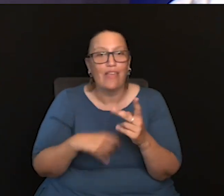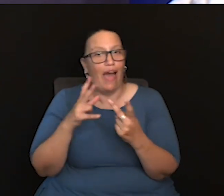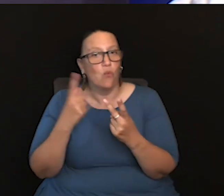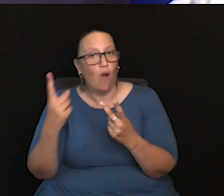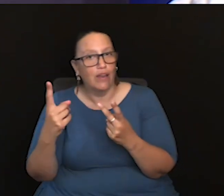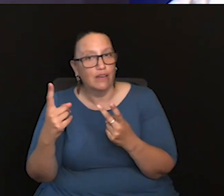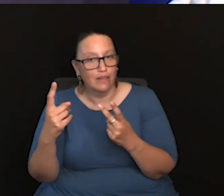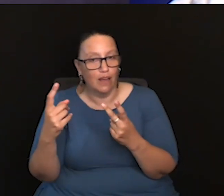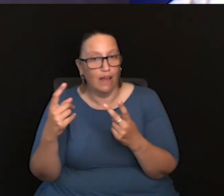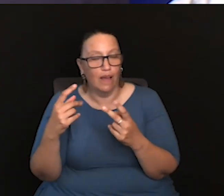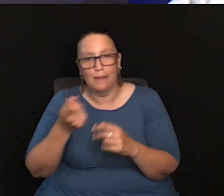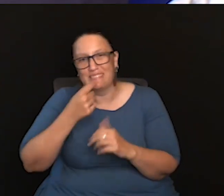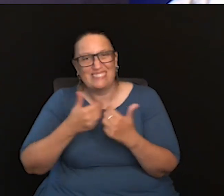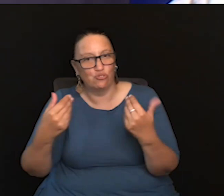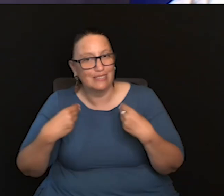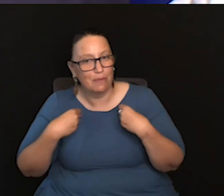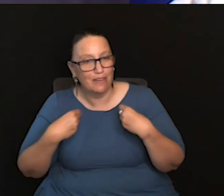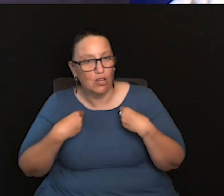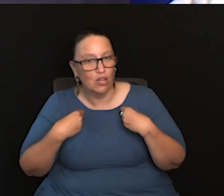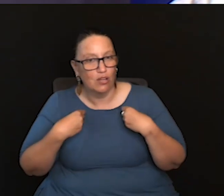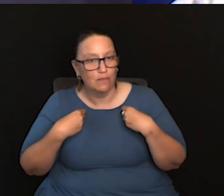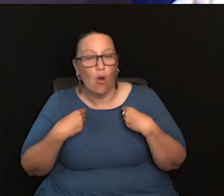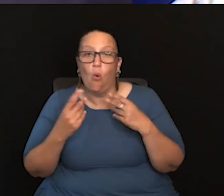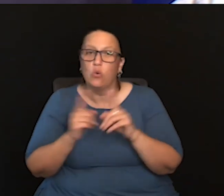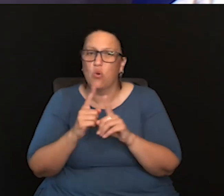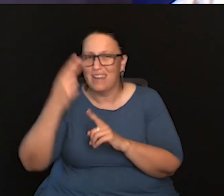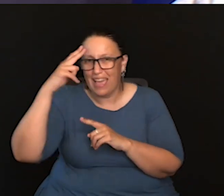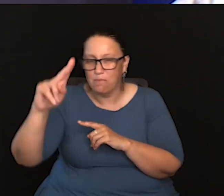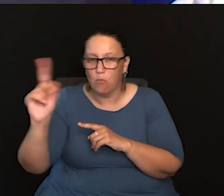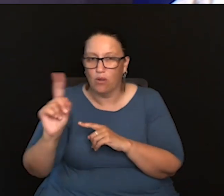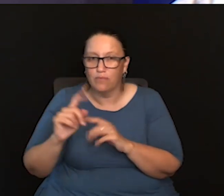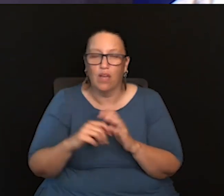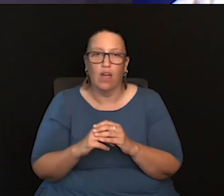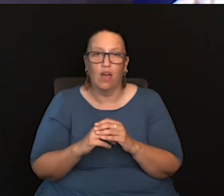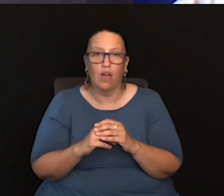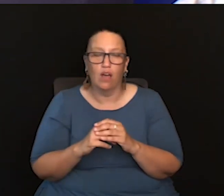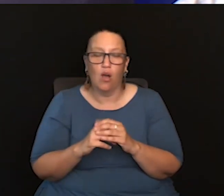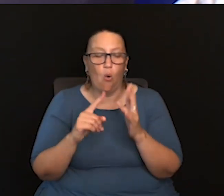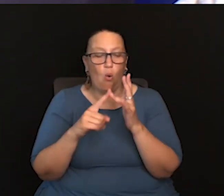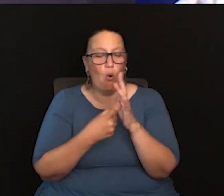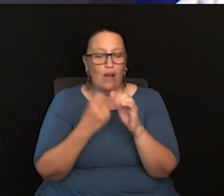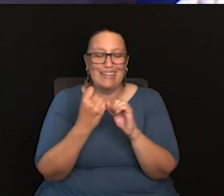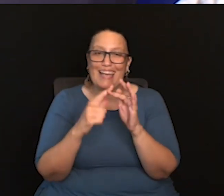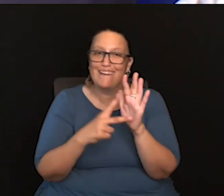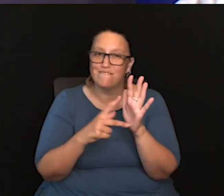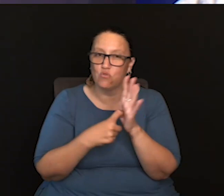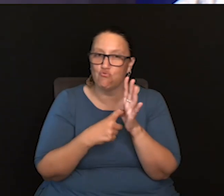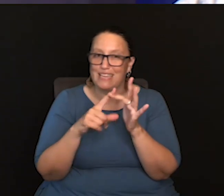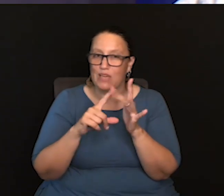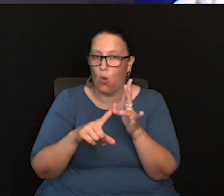and Merck Sharp and Dohme's oral COVID-19 treatment, molnupiravir, which is also known by the trade name of Lagevrio.